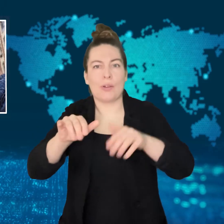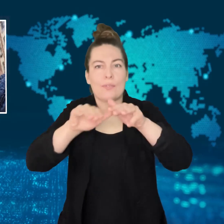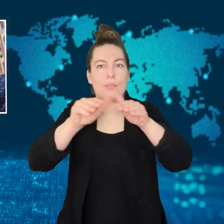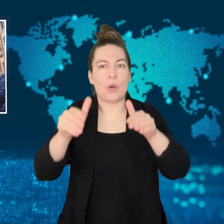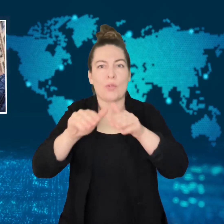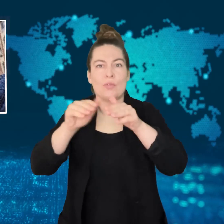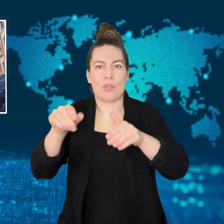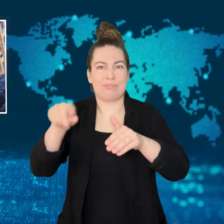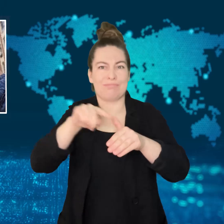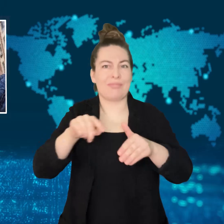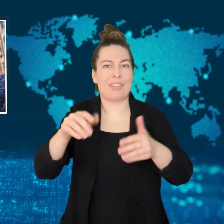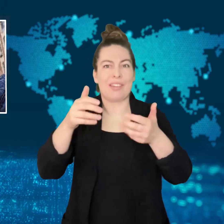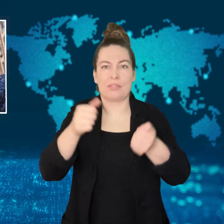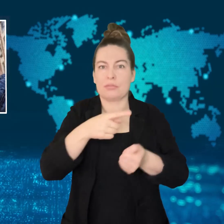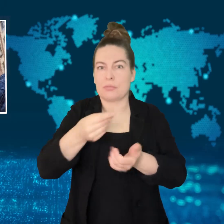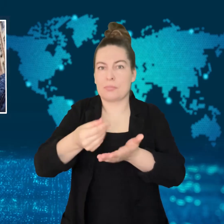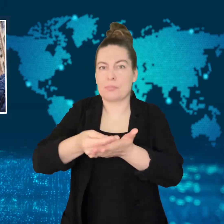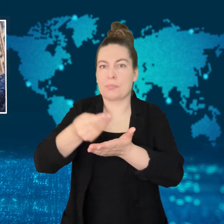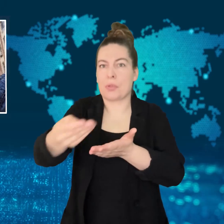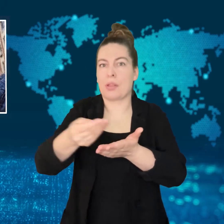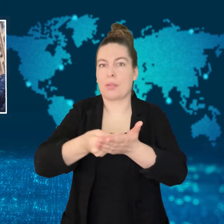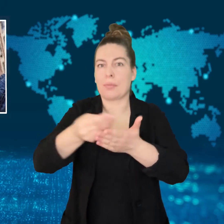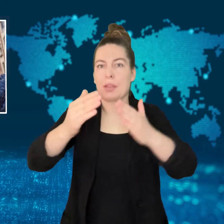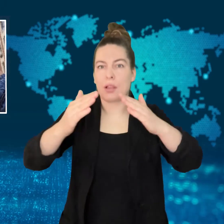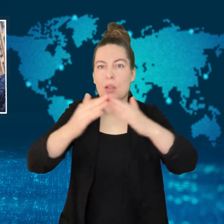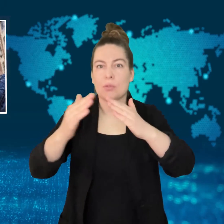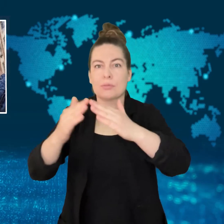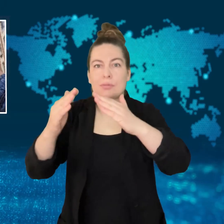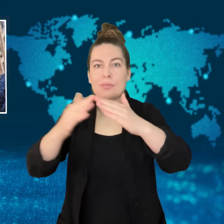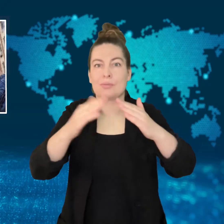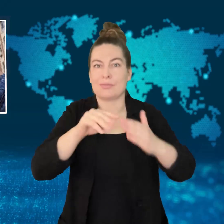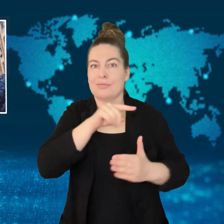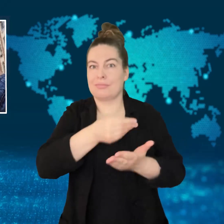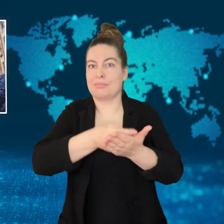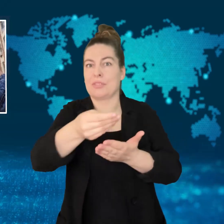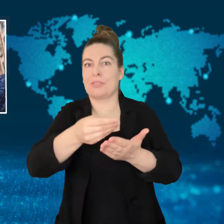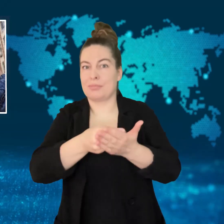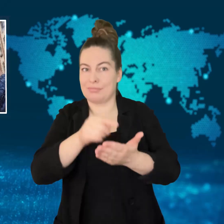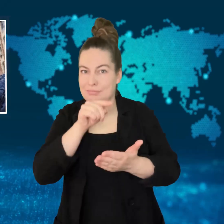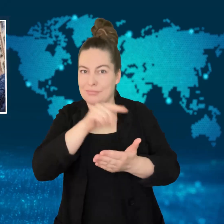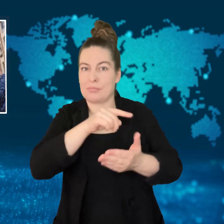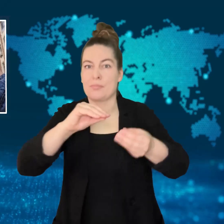pointing out instances of international hedge